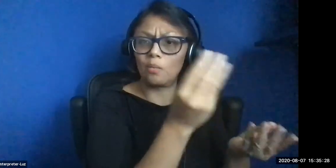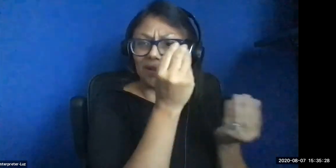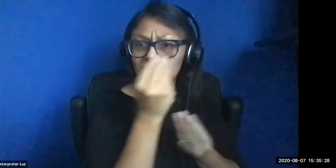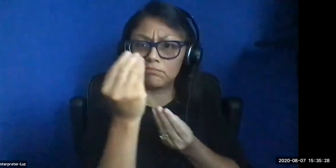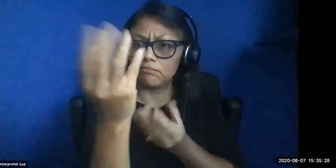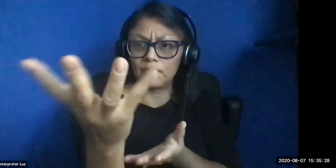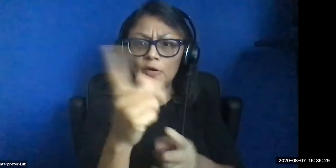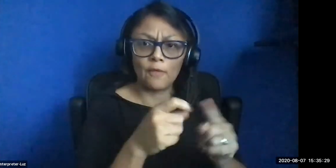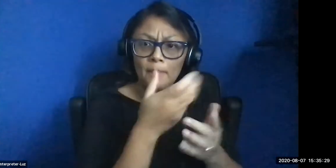Karen Crocket: If not for